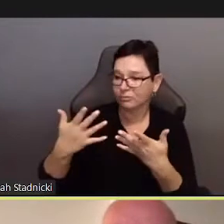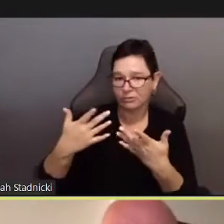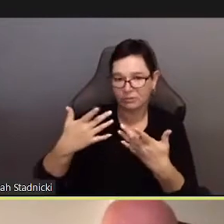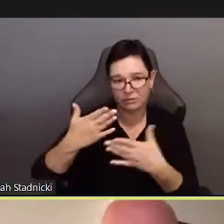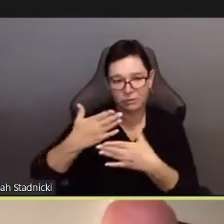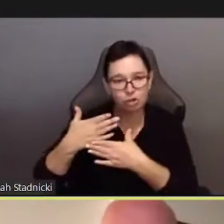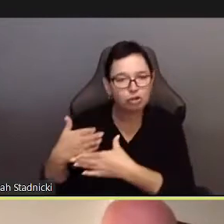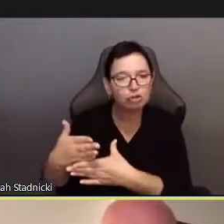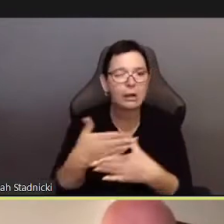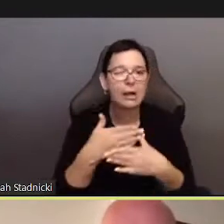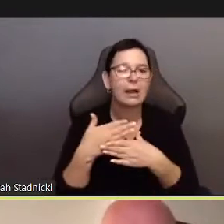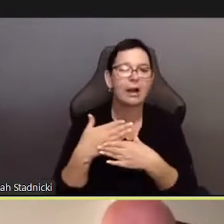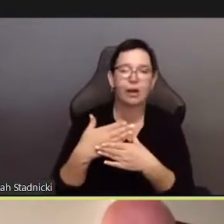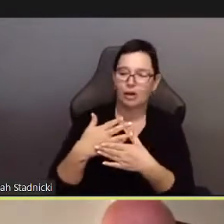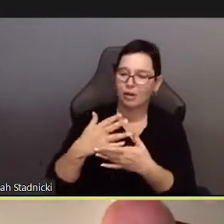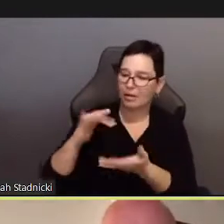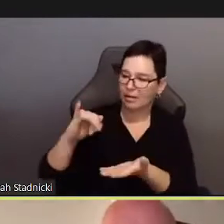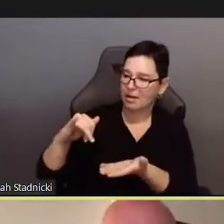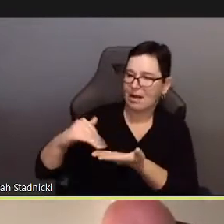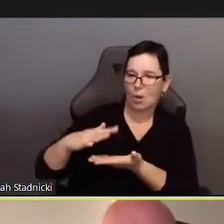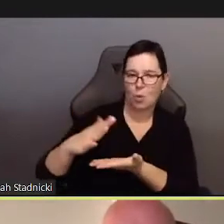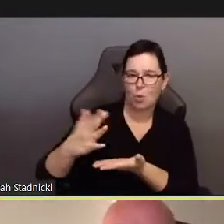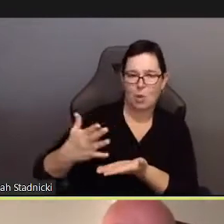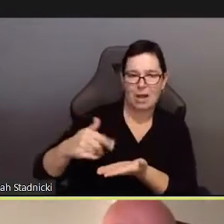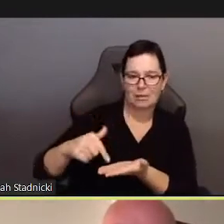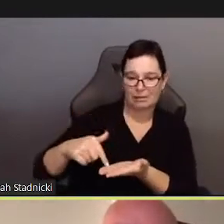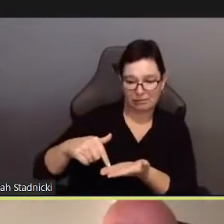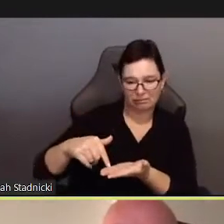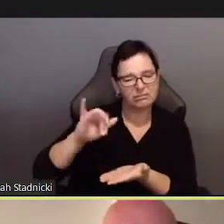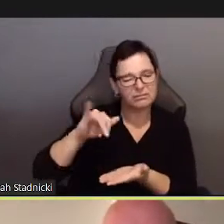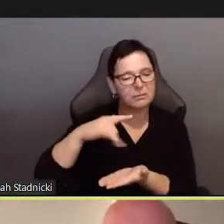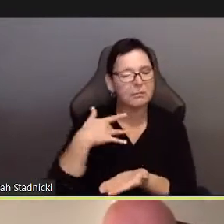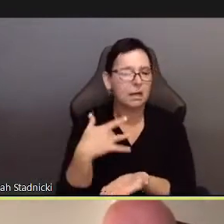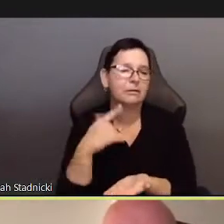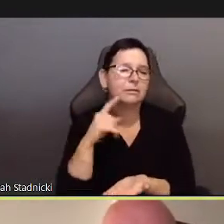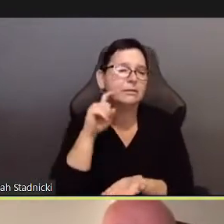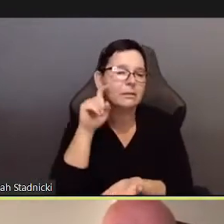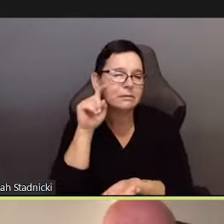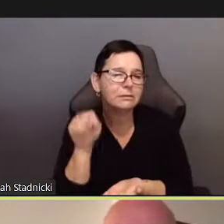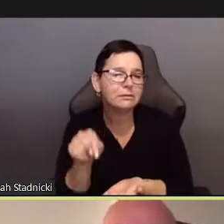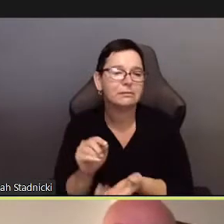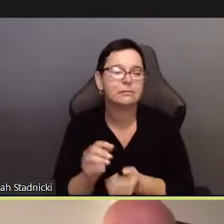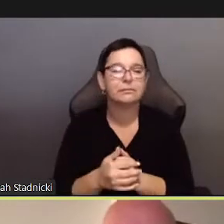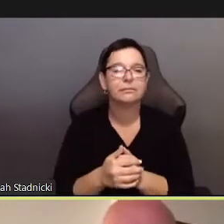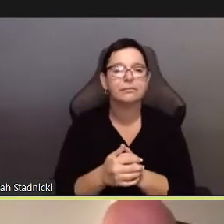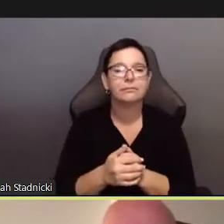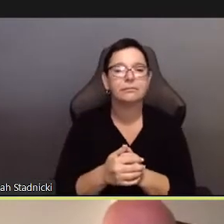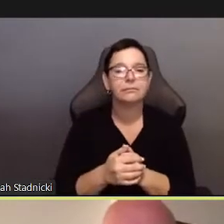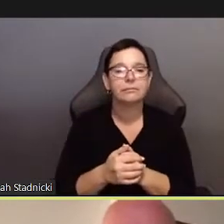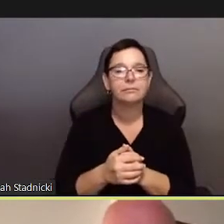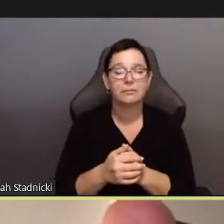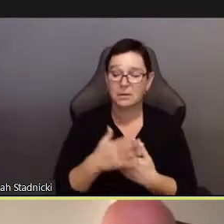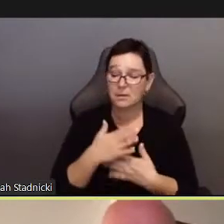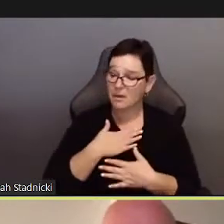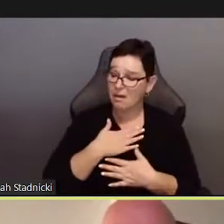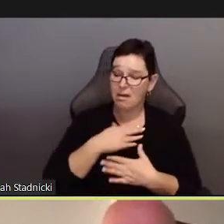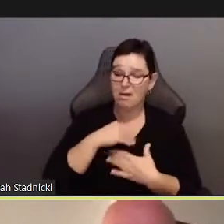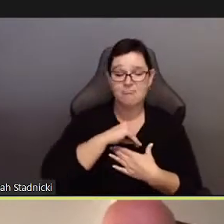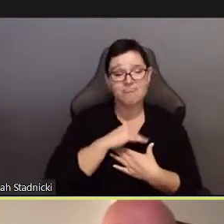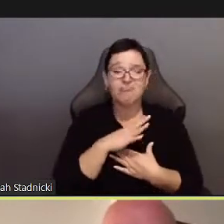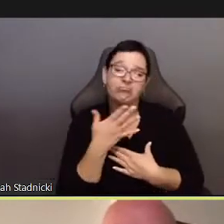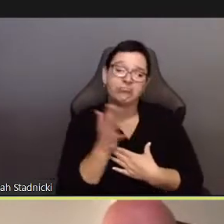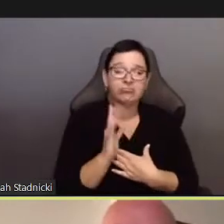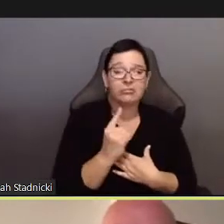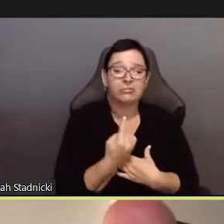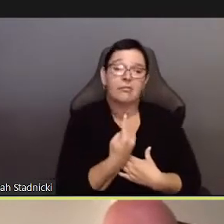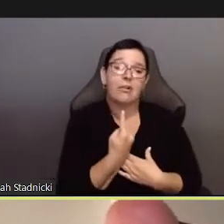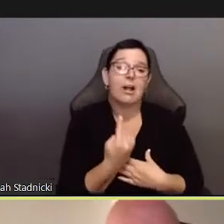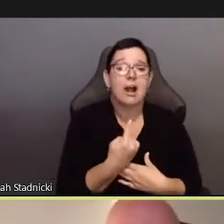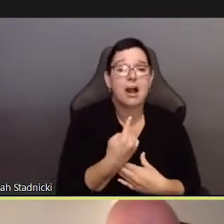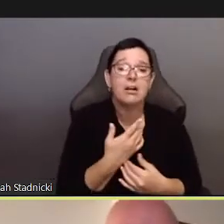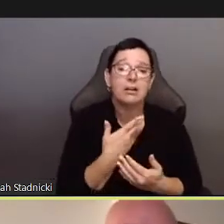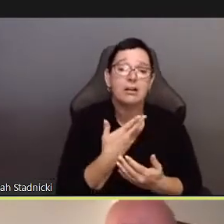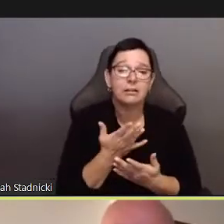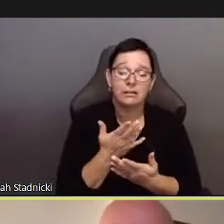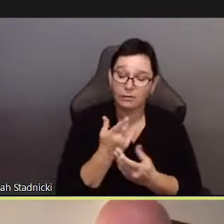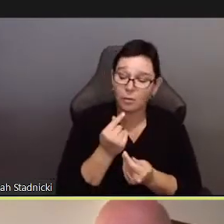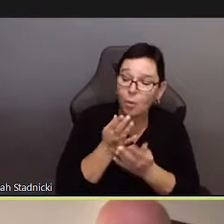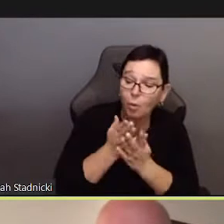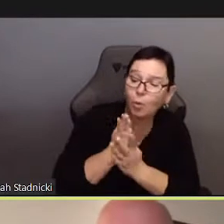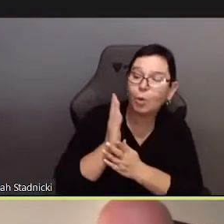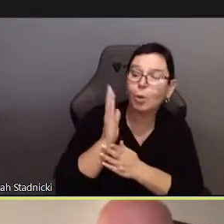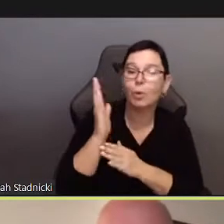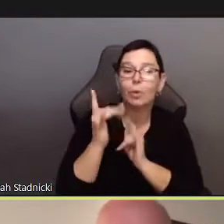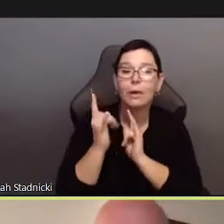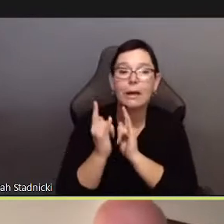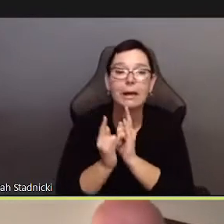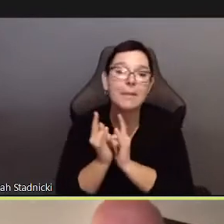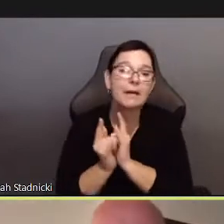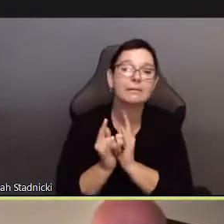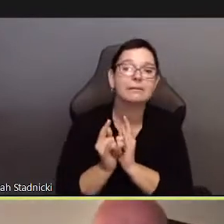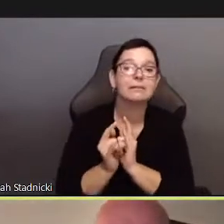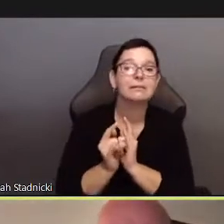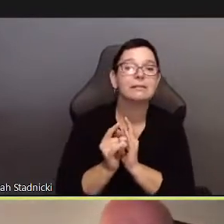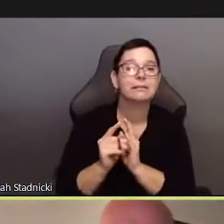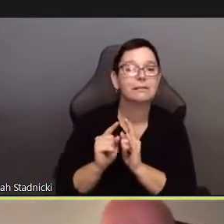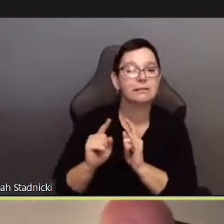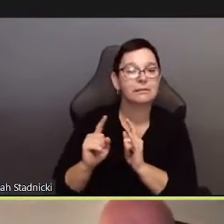you can see the original at the top and my rewrite.